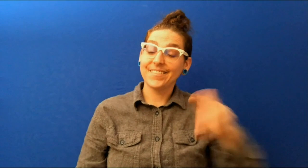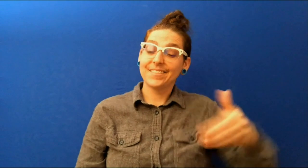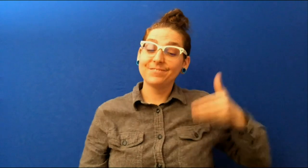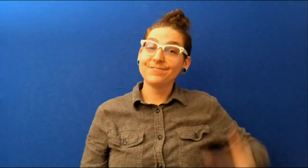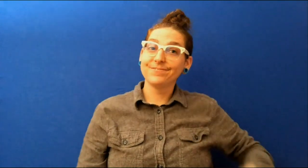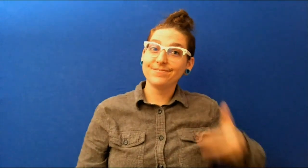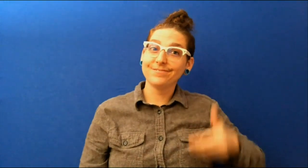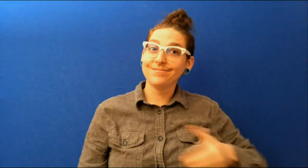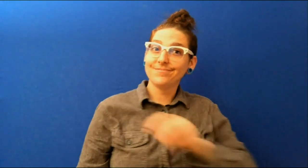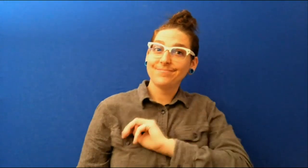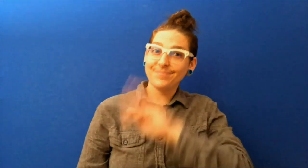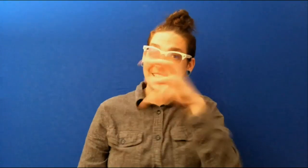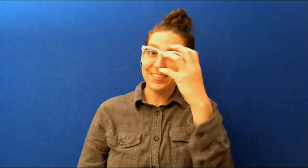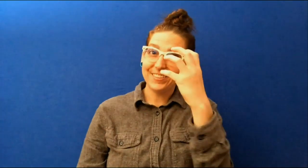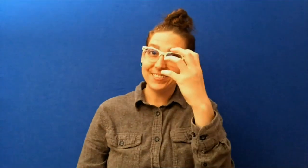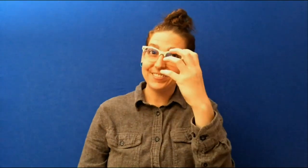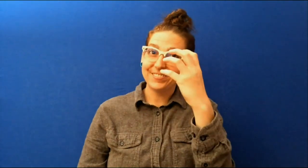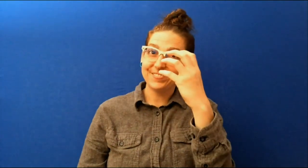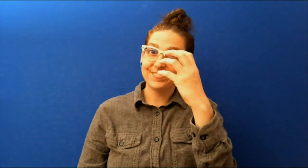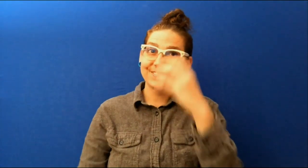I'm Martha Anger.